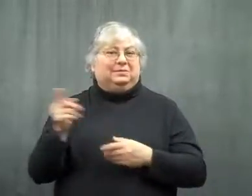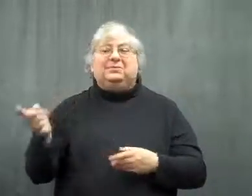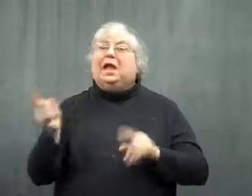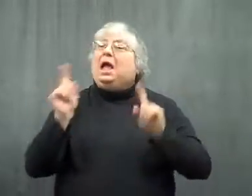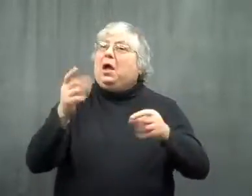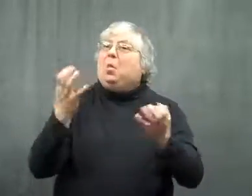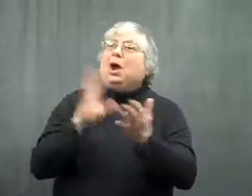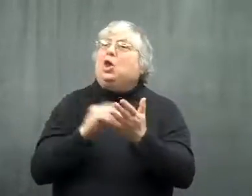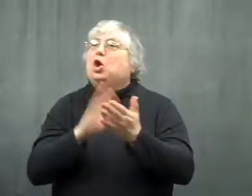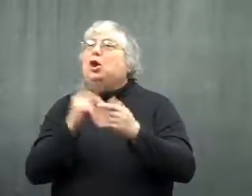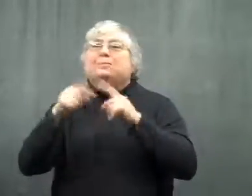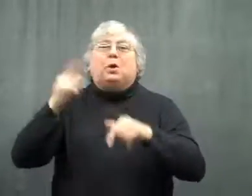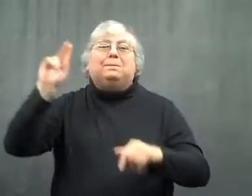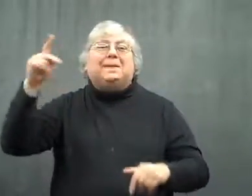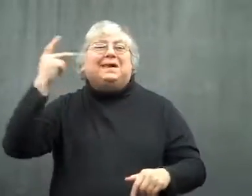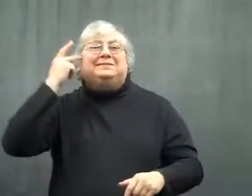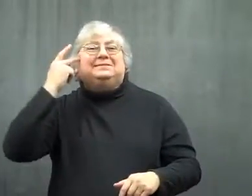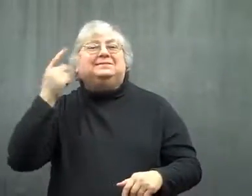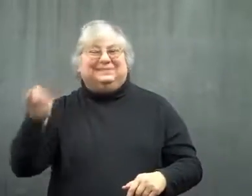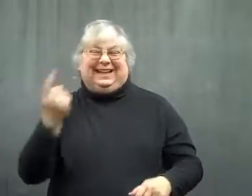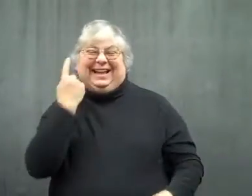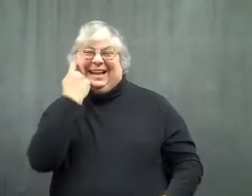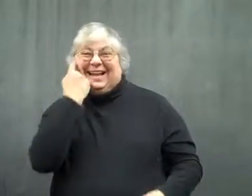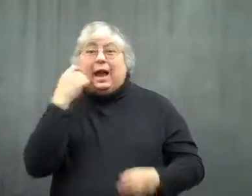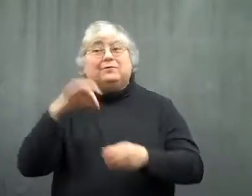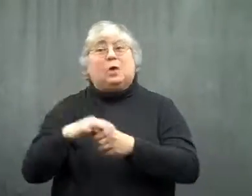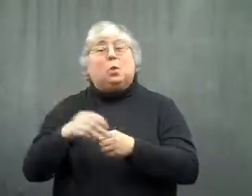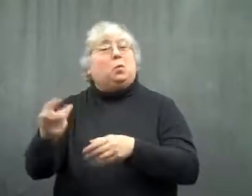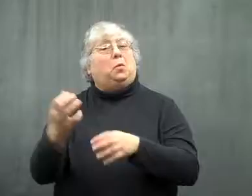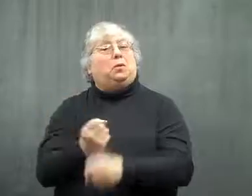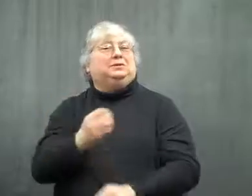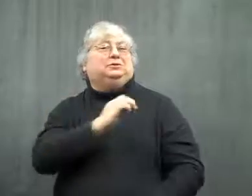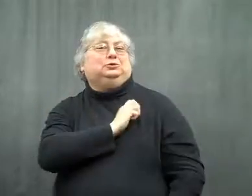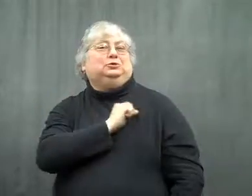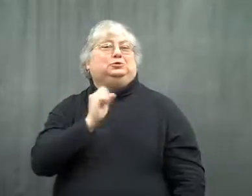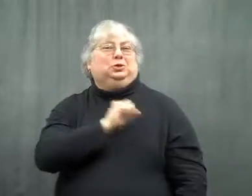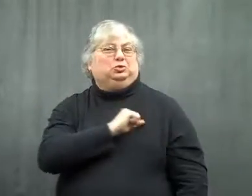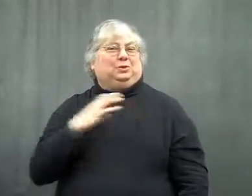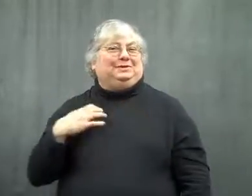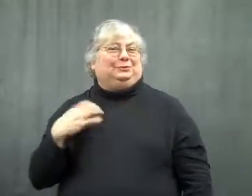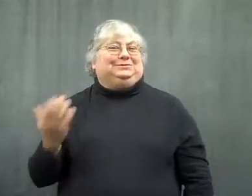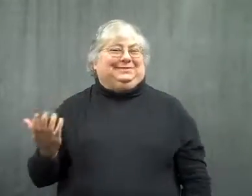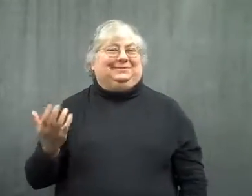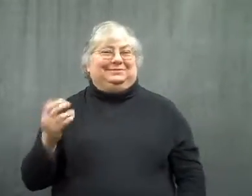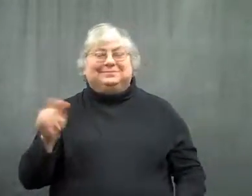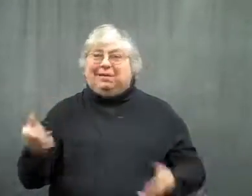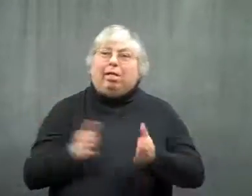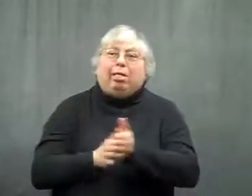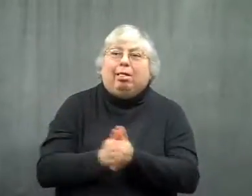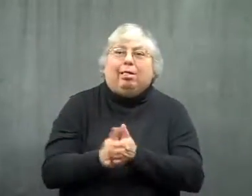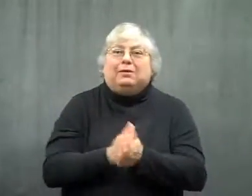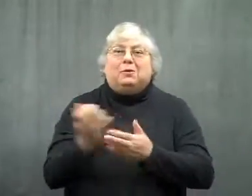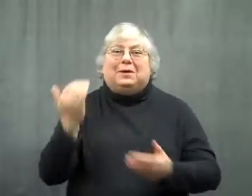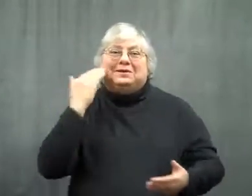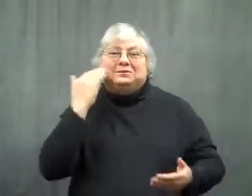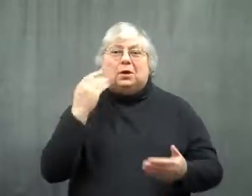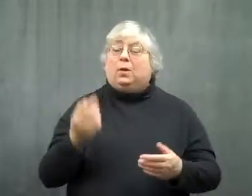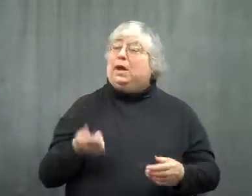She was there to learn about politics. She had just been voted to the student council.